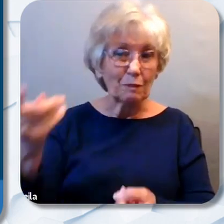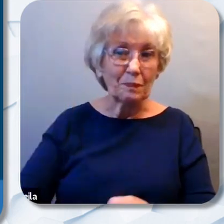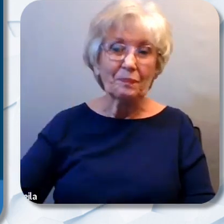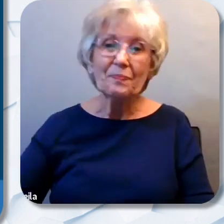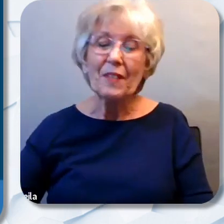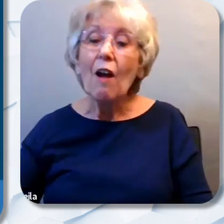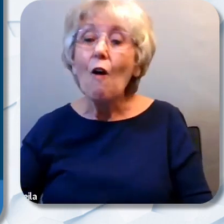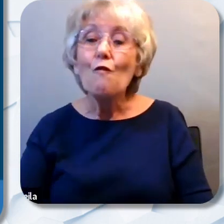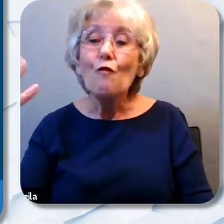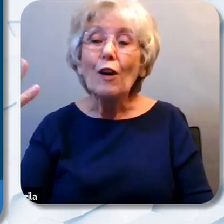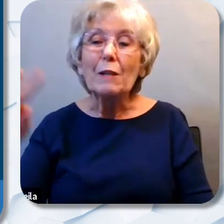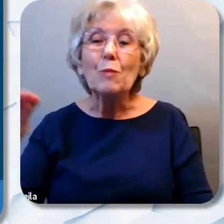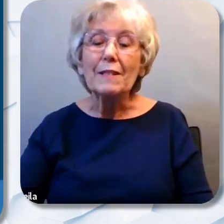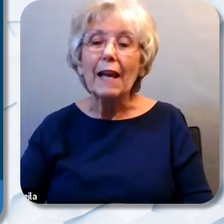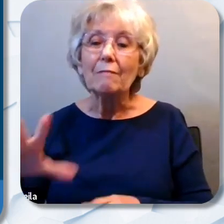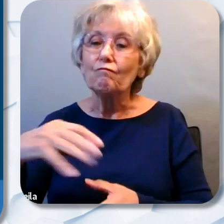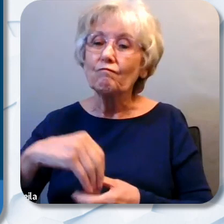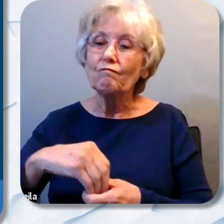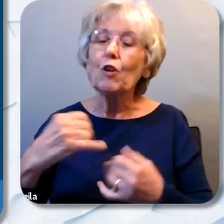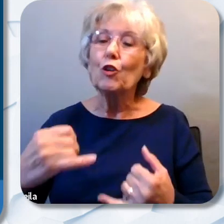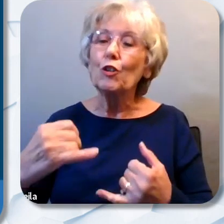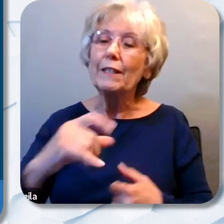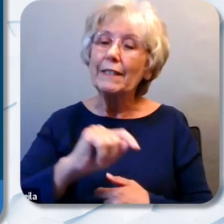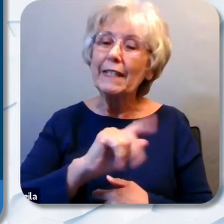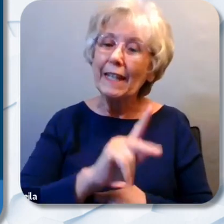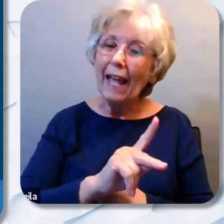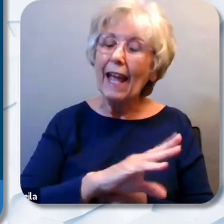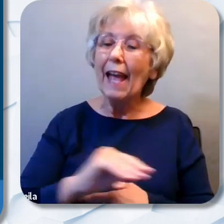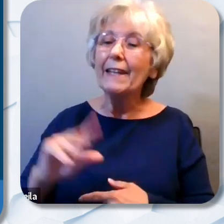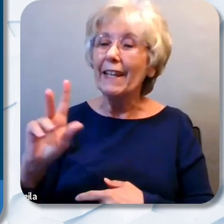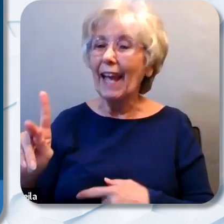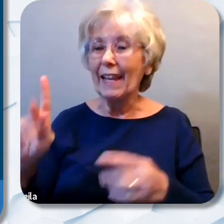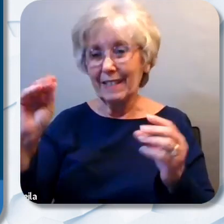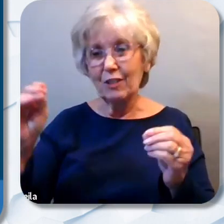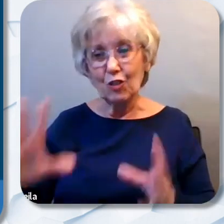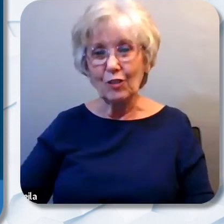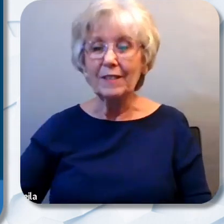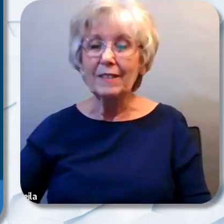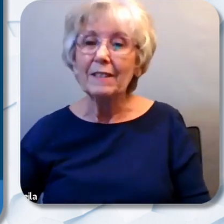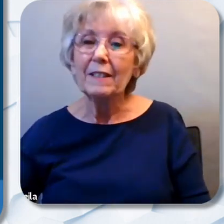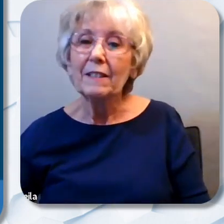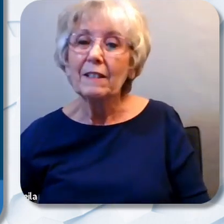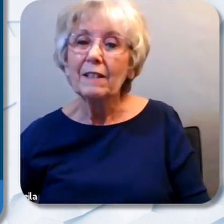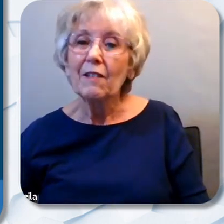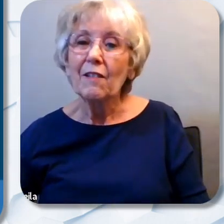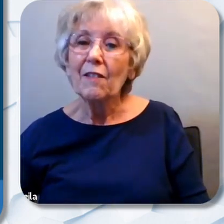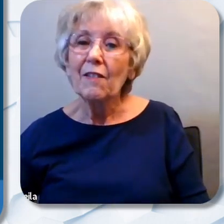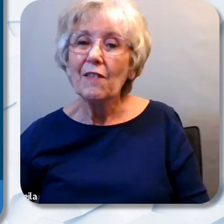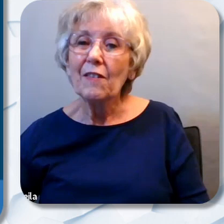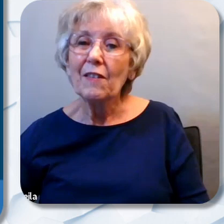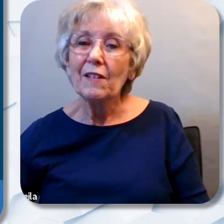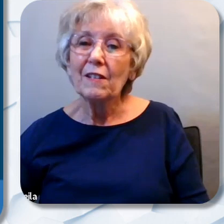14% of engaged our current tk and K teachers. 22% have engaged current early childhood,